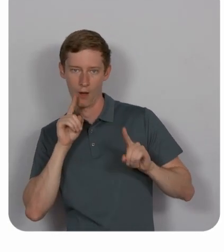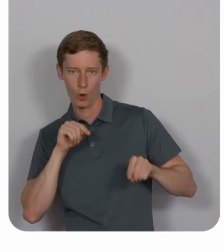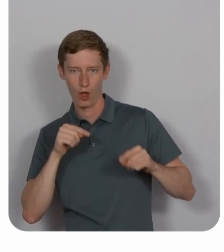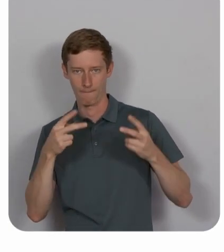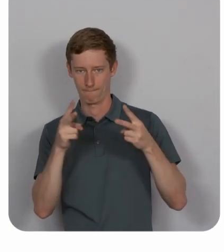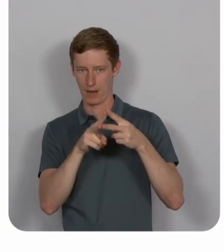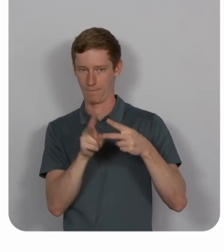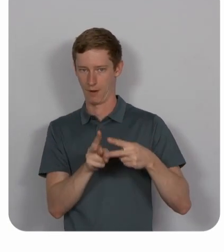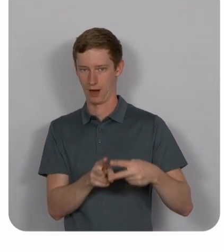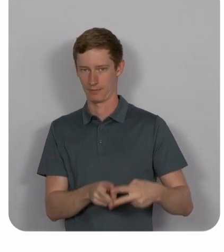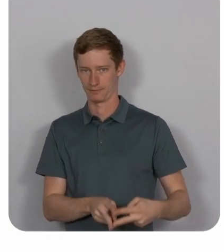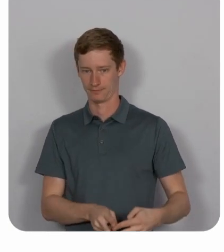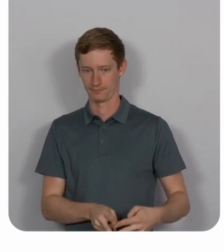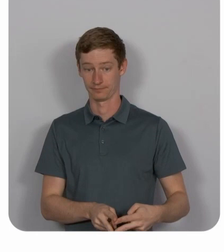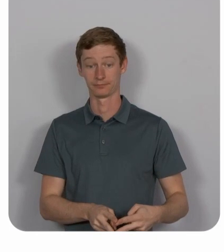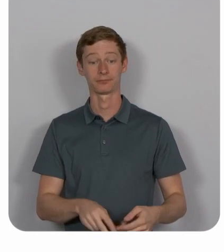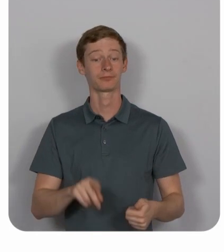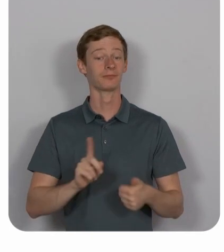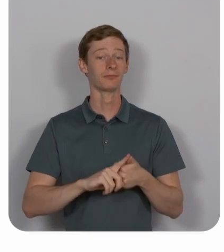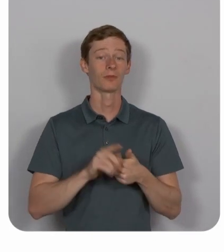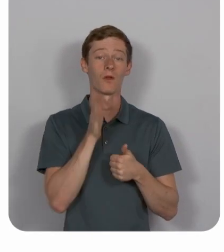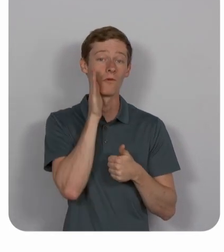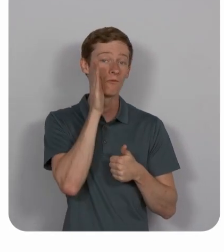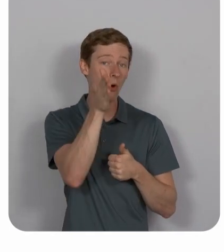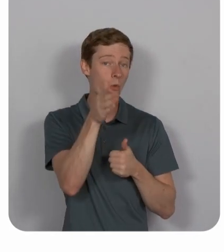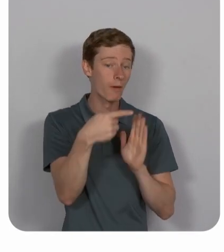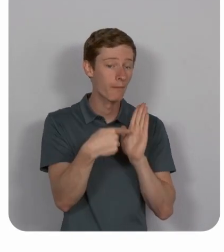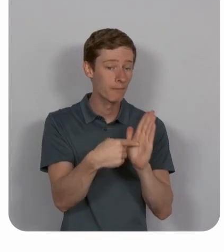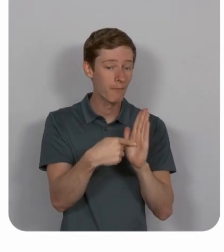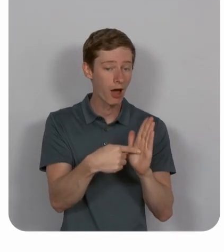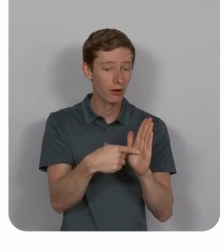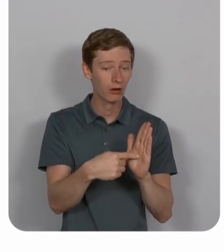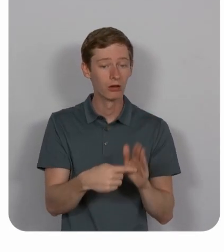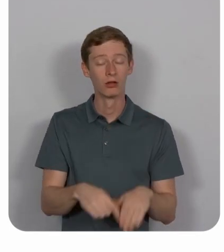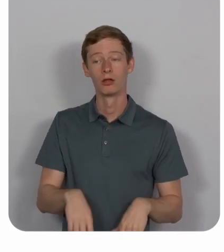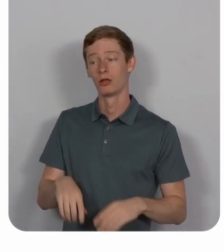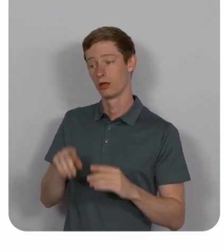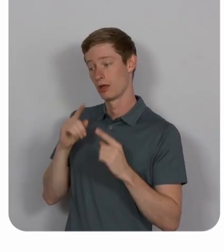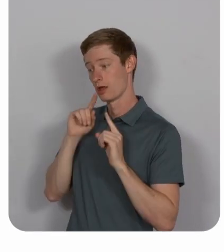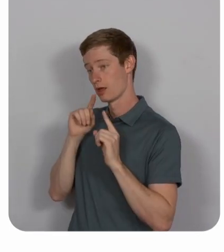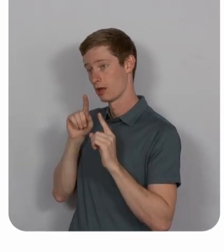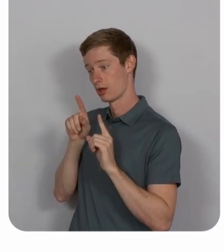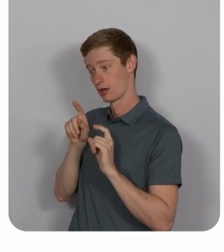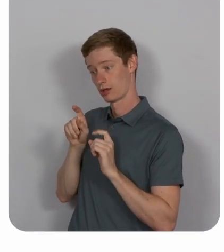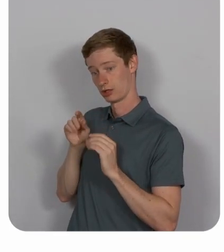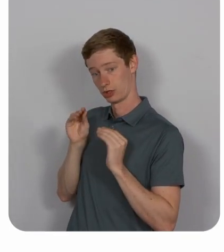We then fine-tuned two models: a forward model that takes an instruction and generates an output,